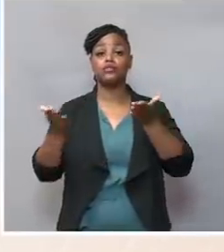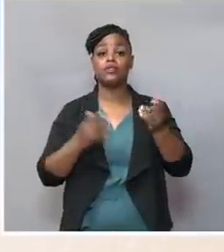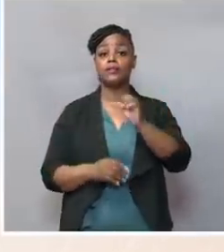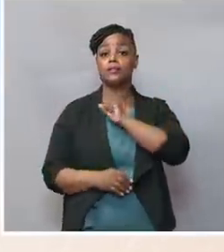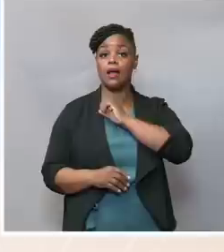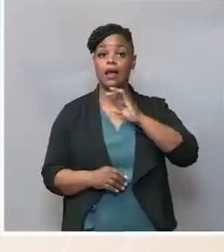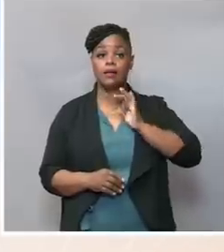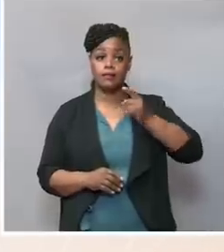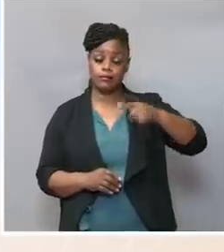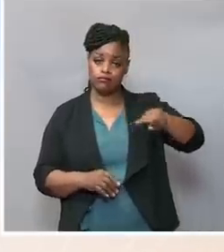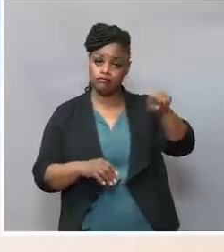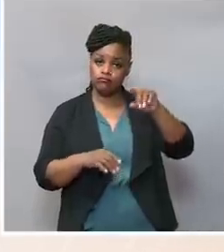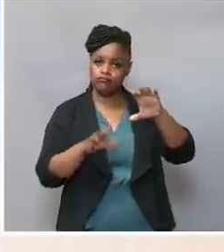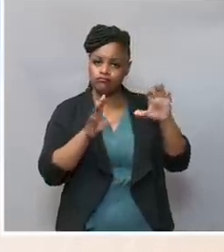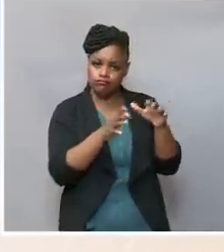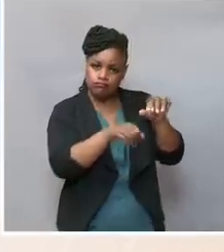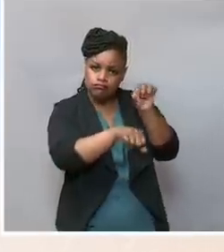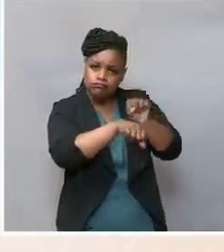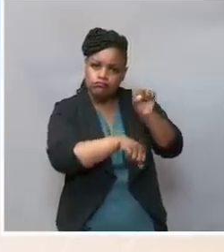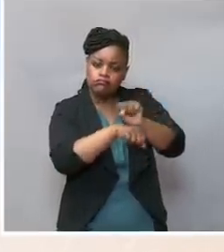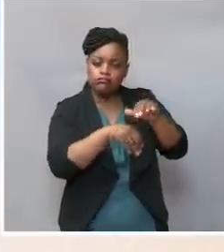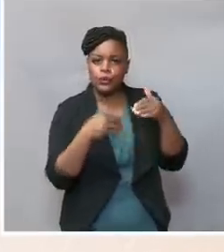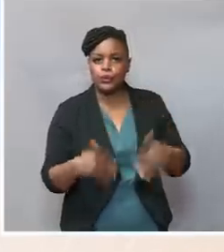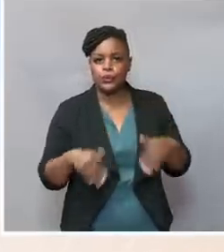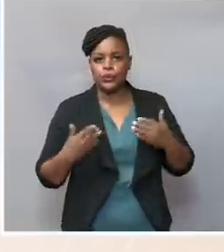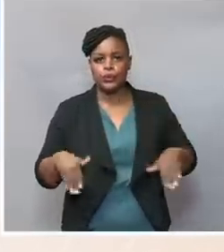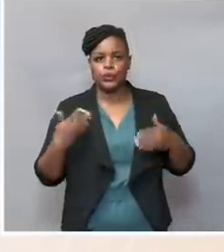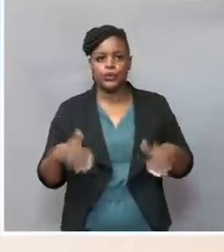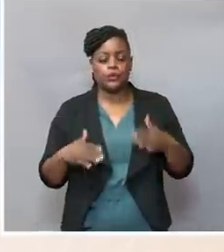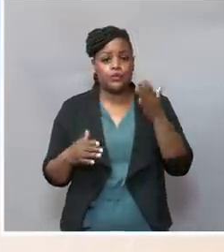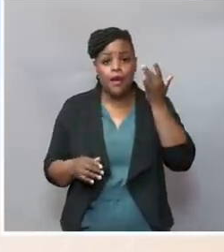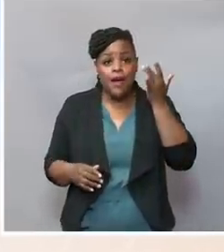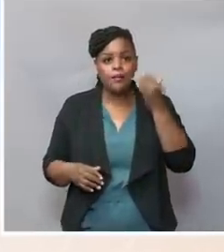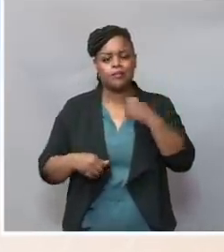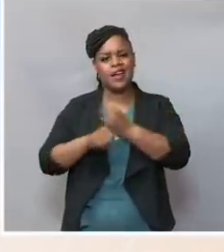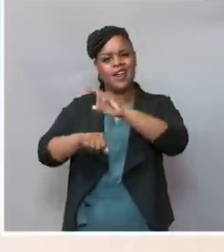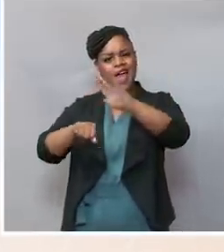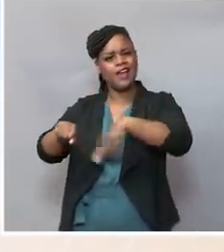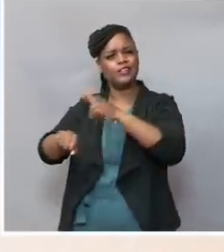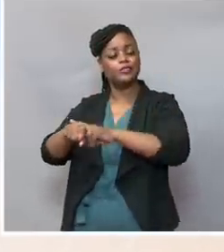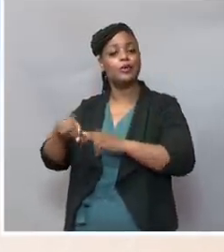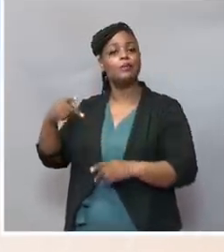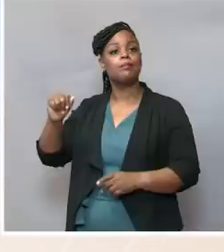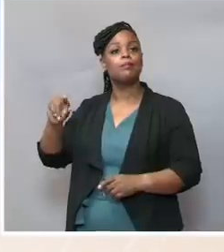a really terrific national park week. Our country is facing a moment of reckoning